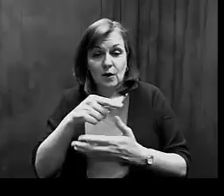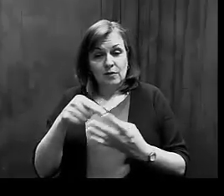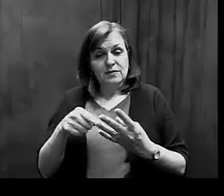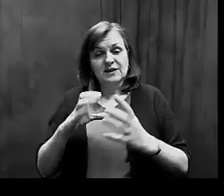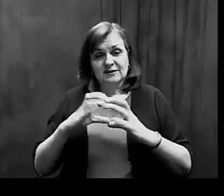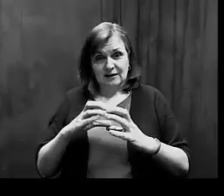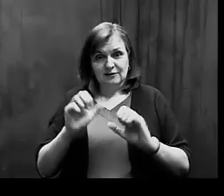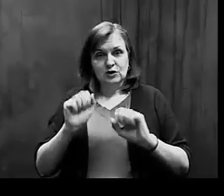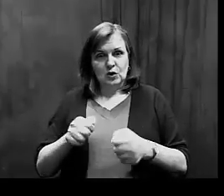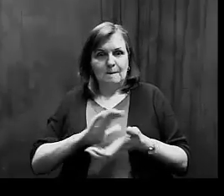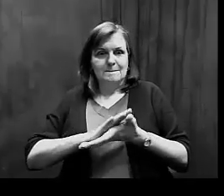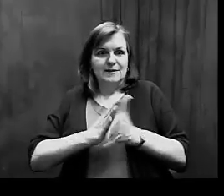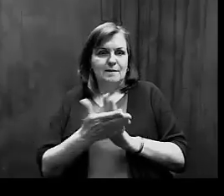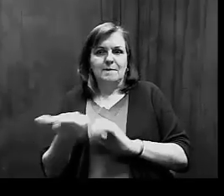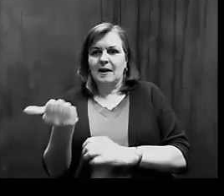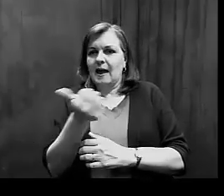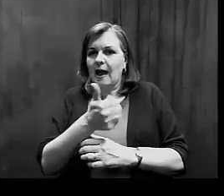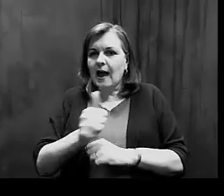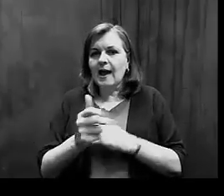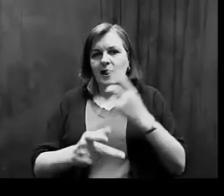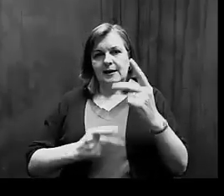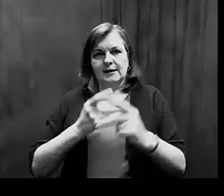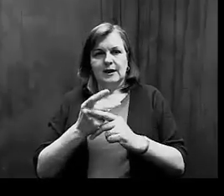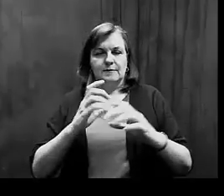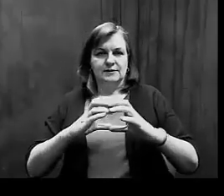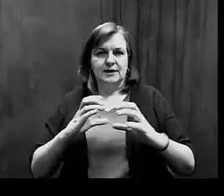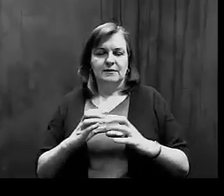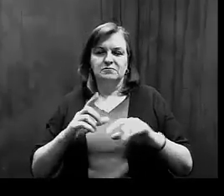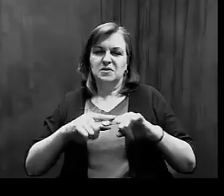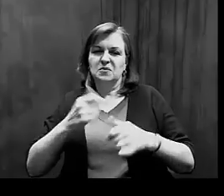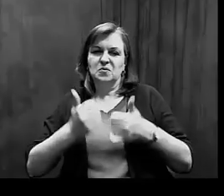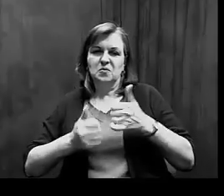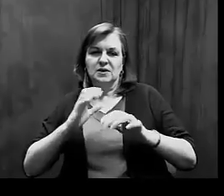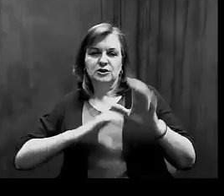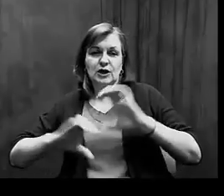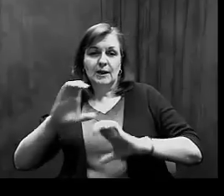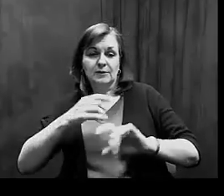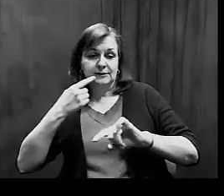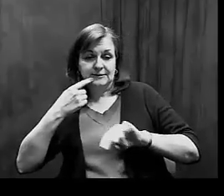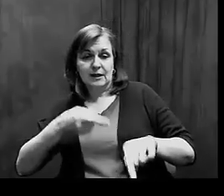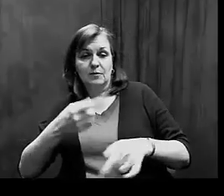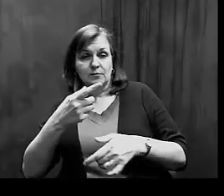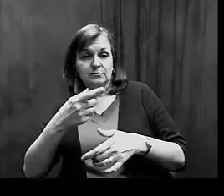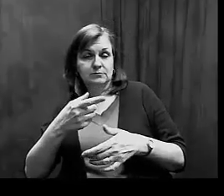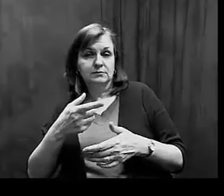so they could be absolutely anything that the chemicals tell them to be